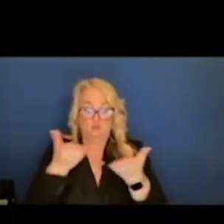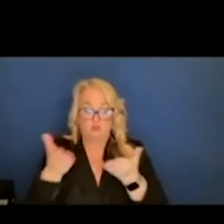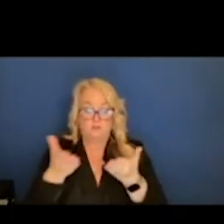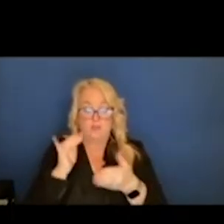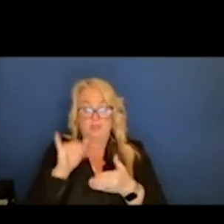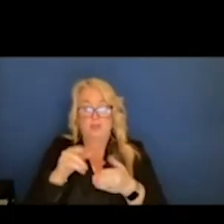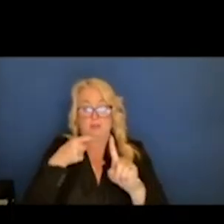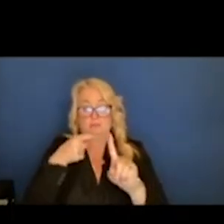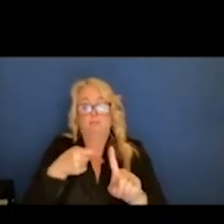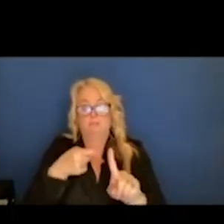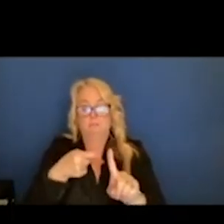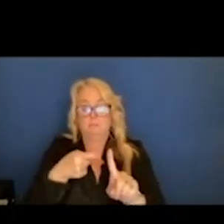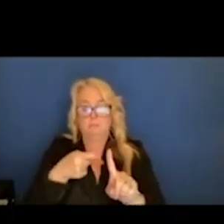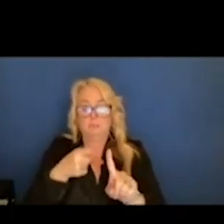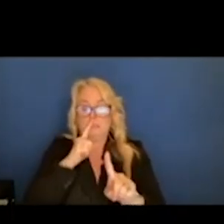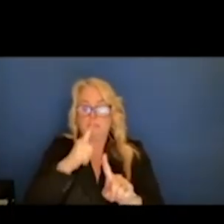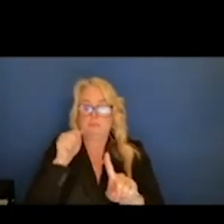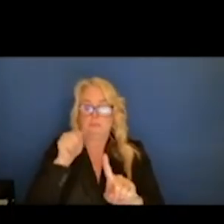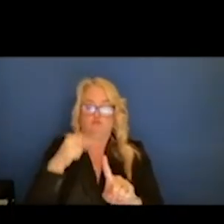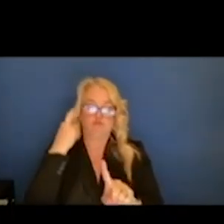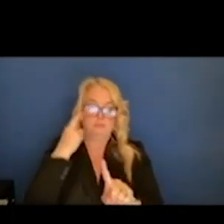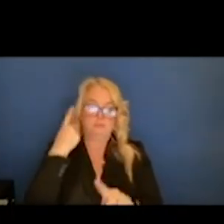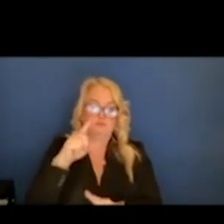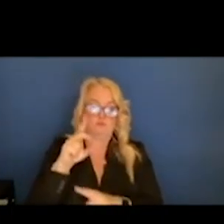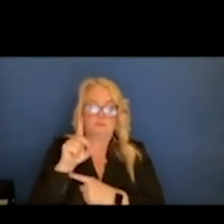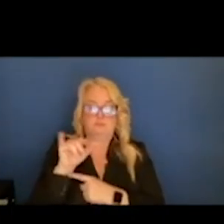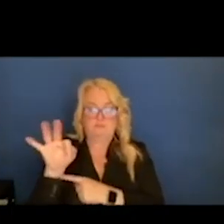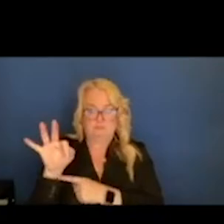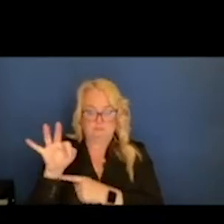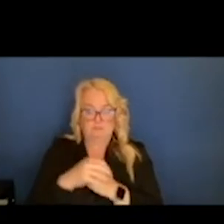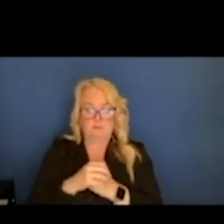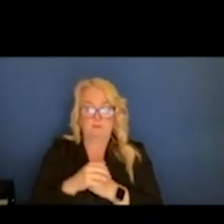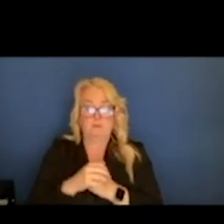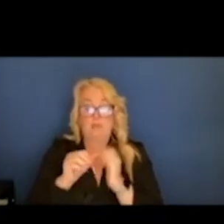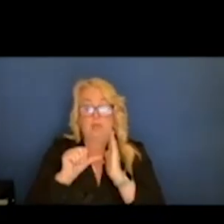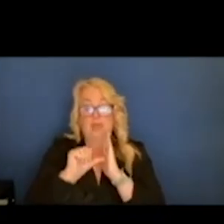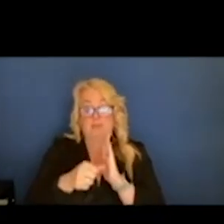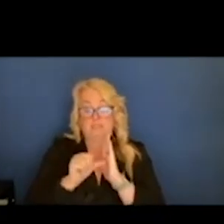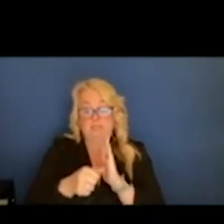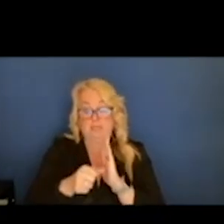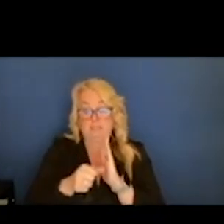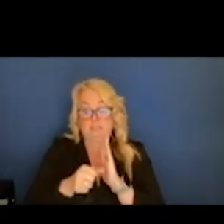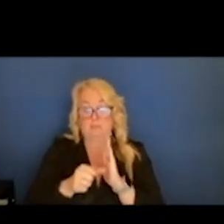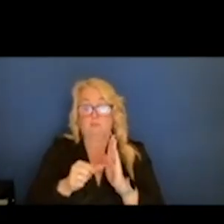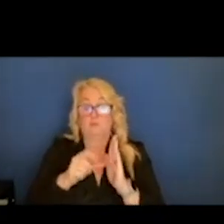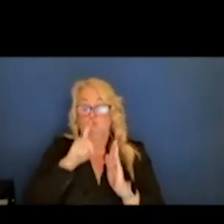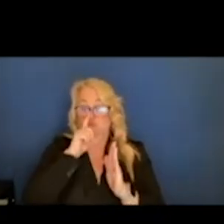These goals serve as a foundation for DIF initiatives, emphasizing practical solutions